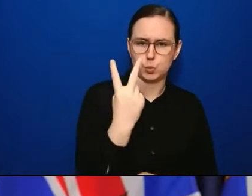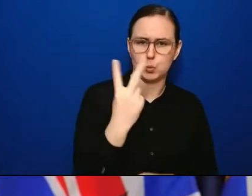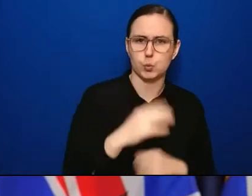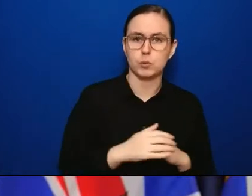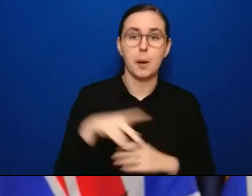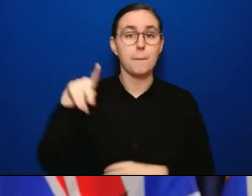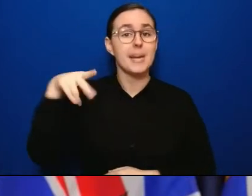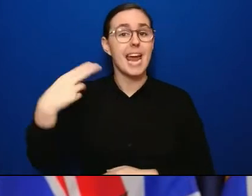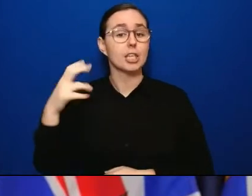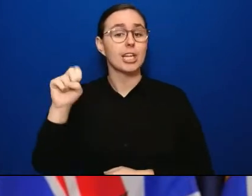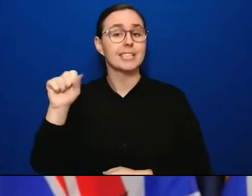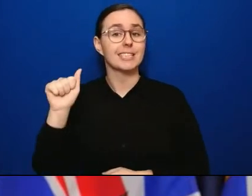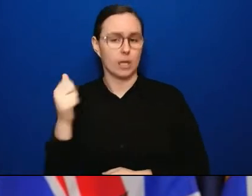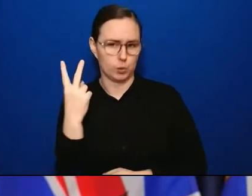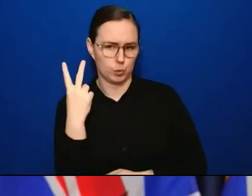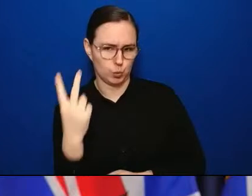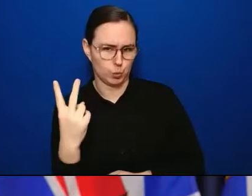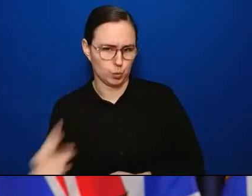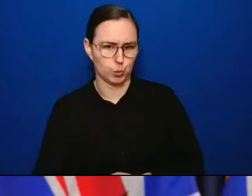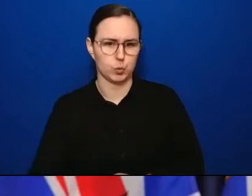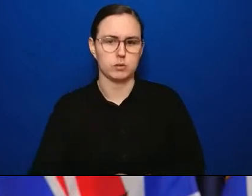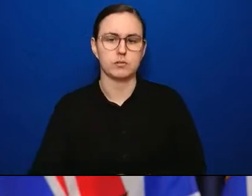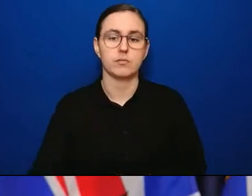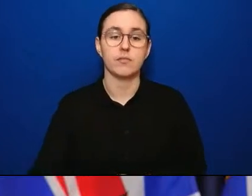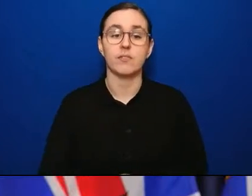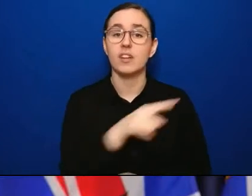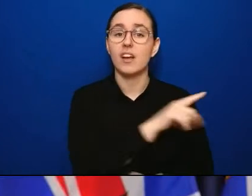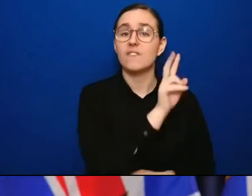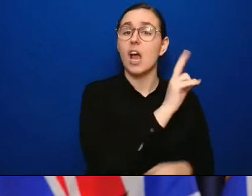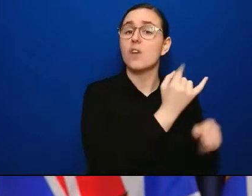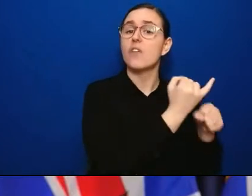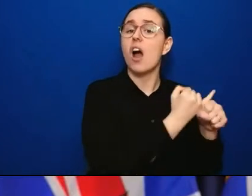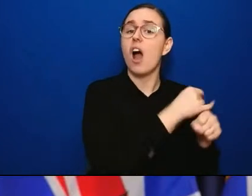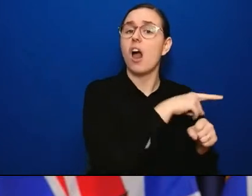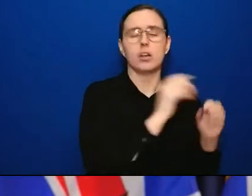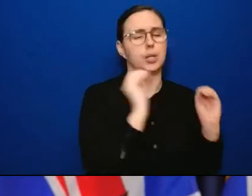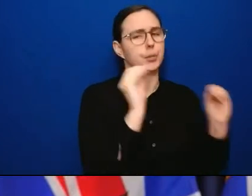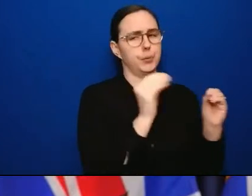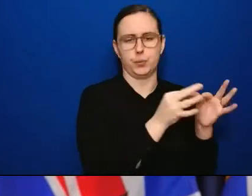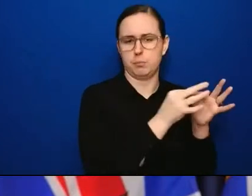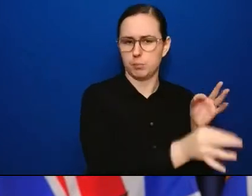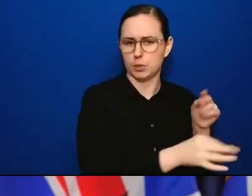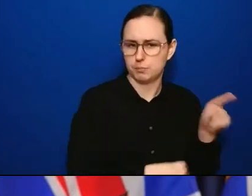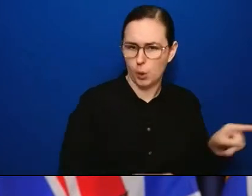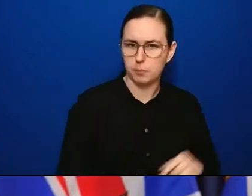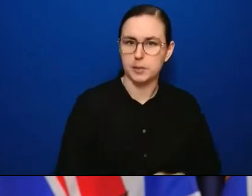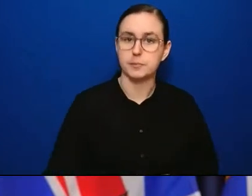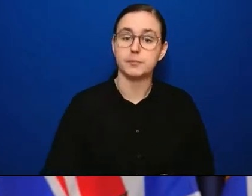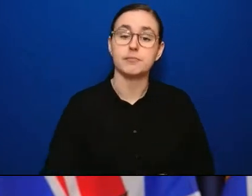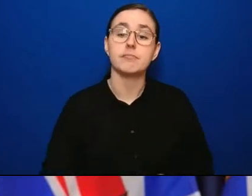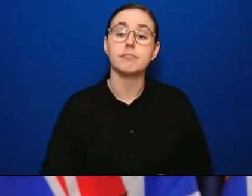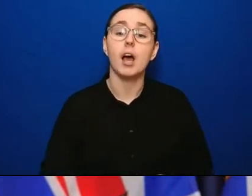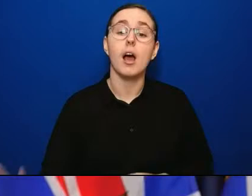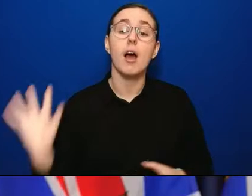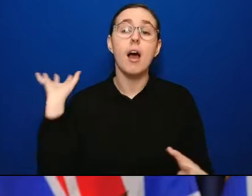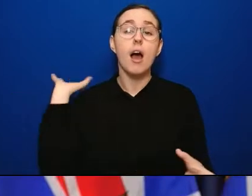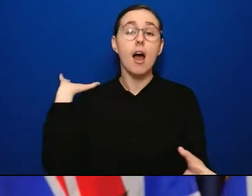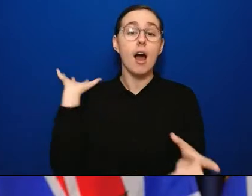from September 5th 2021 to February 26th 2022 regional